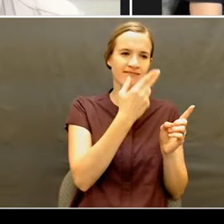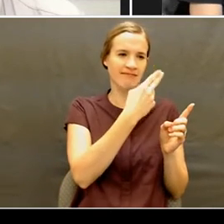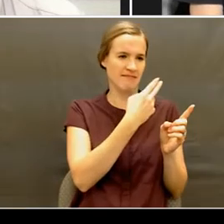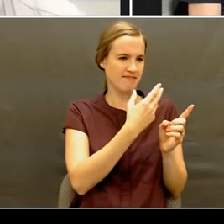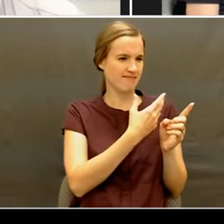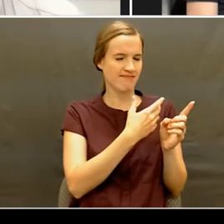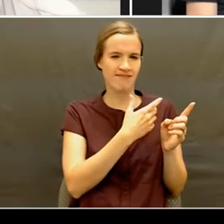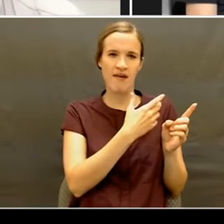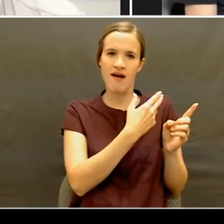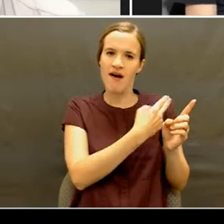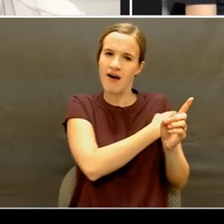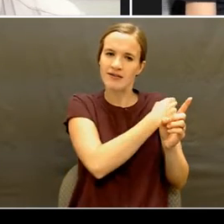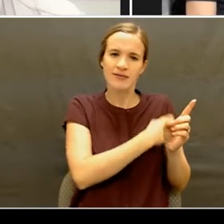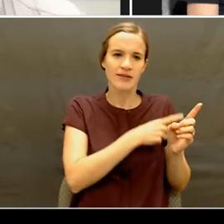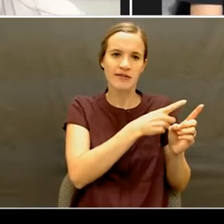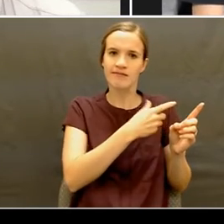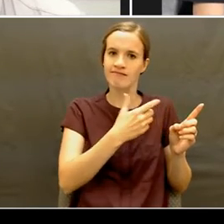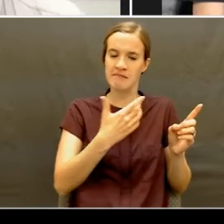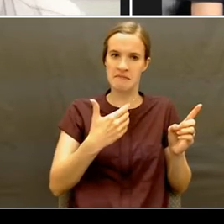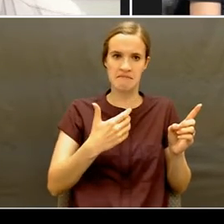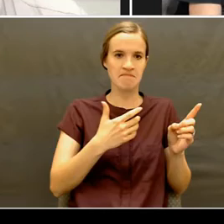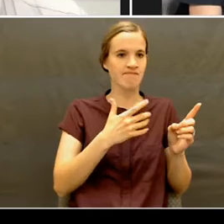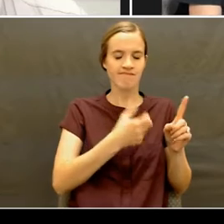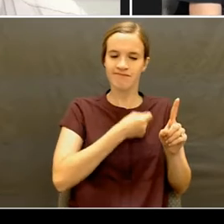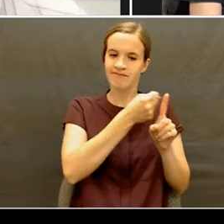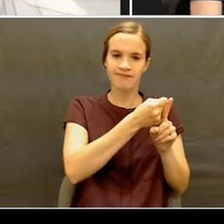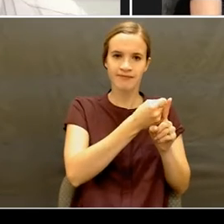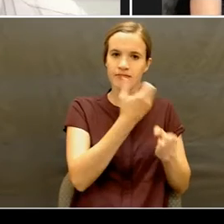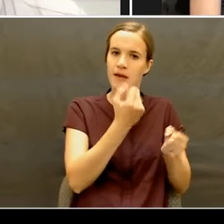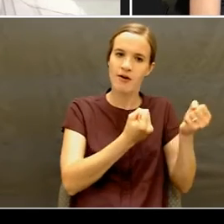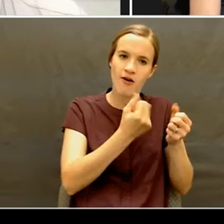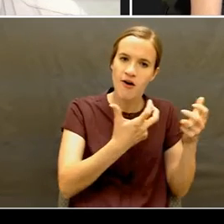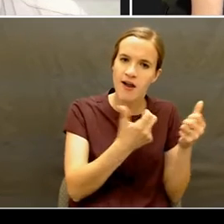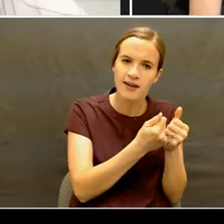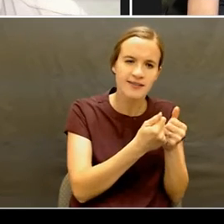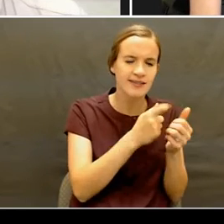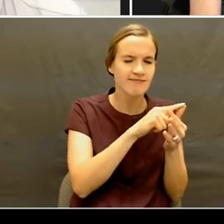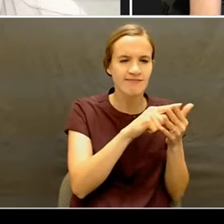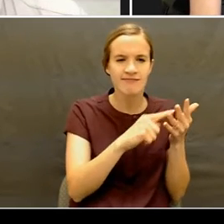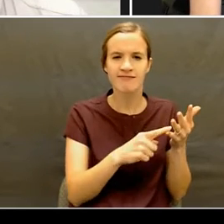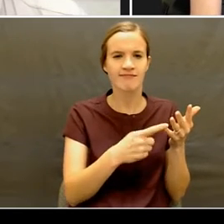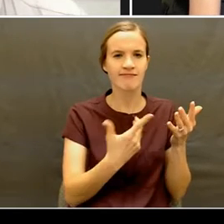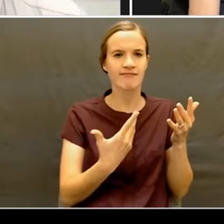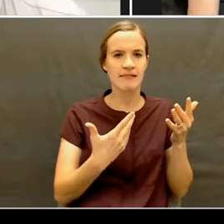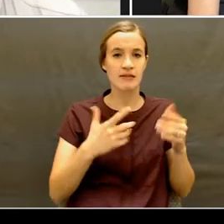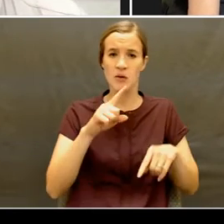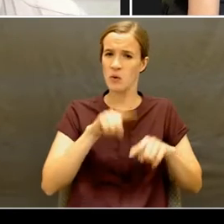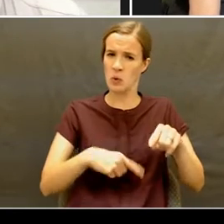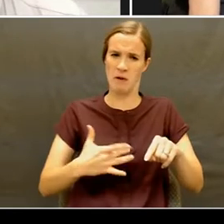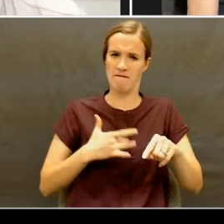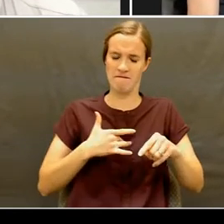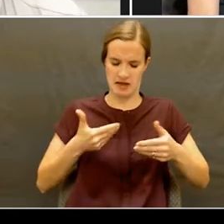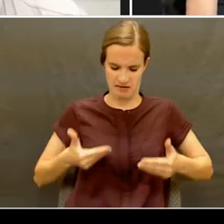right from the, off from the hospital from traumatic injuries. And it was just like, "I want